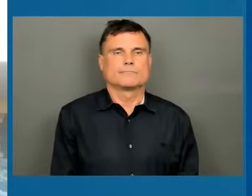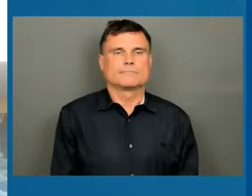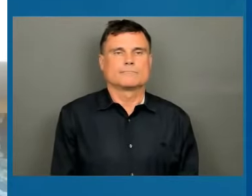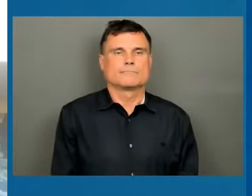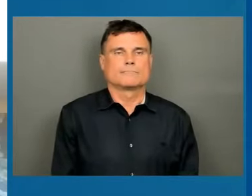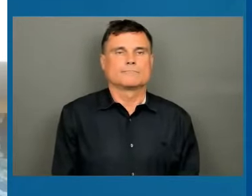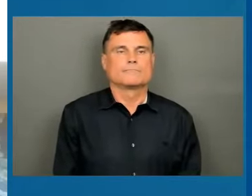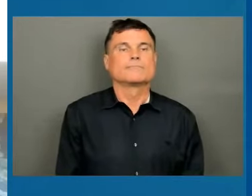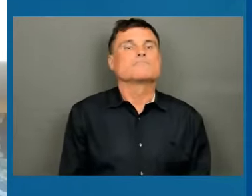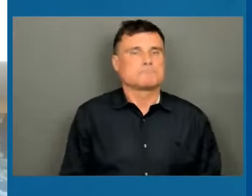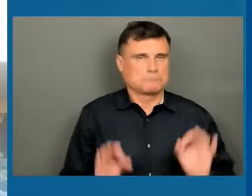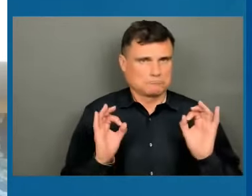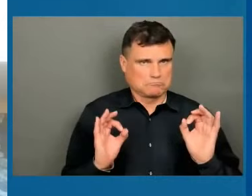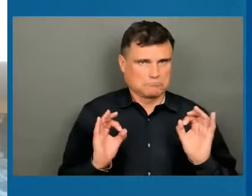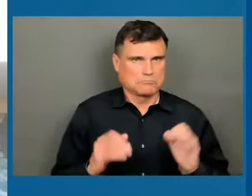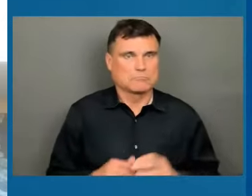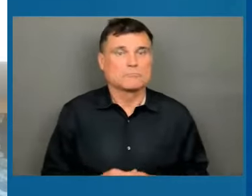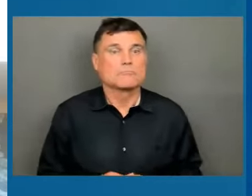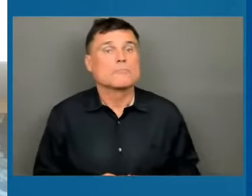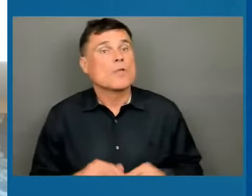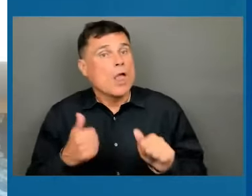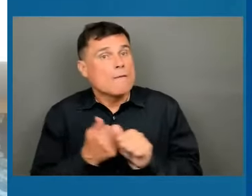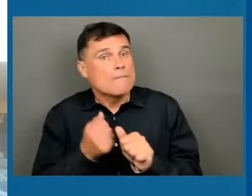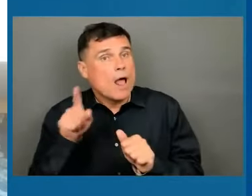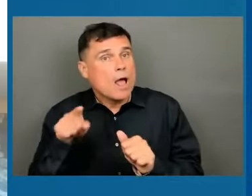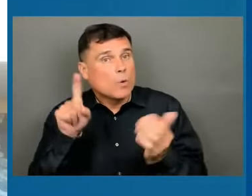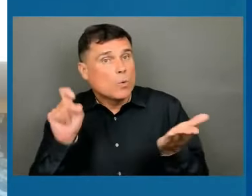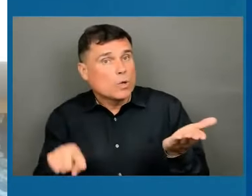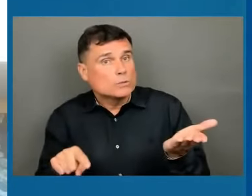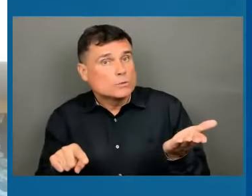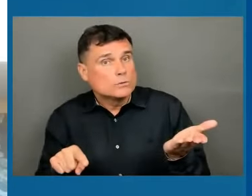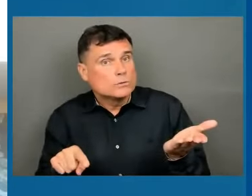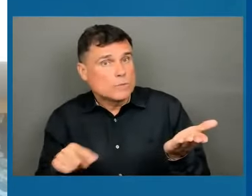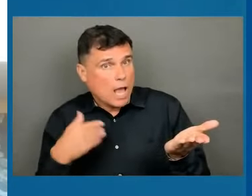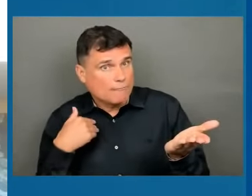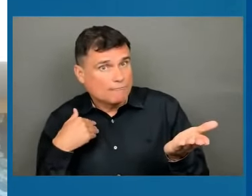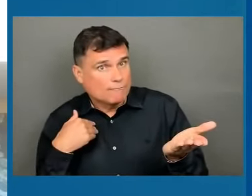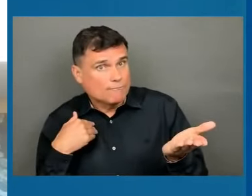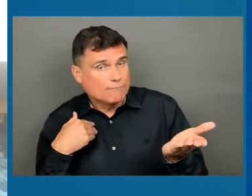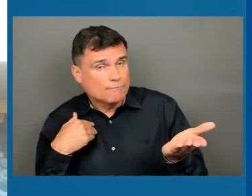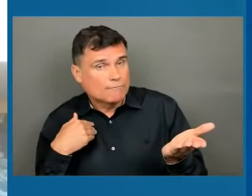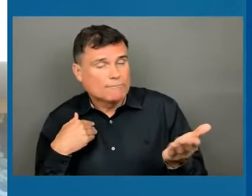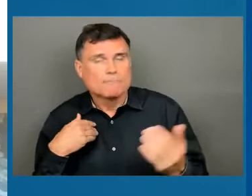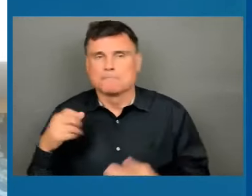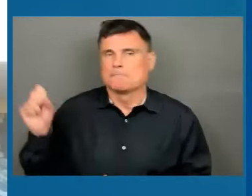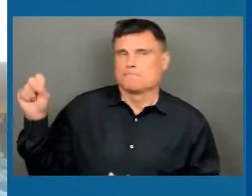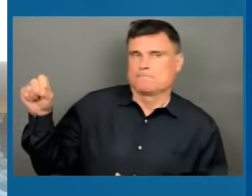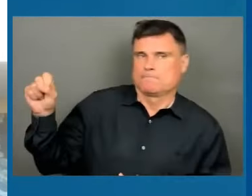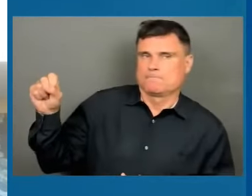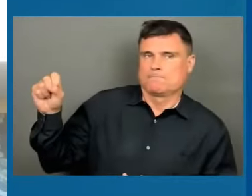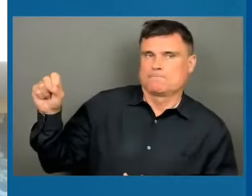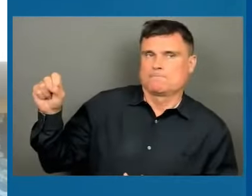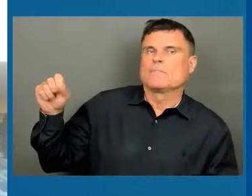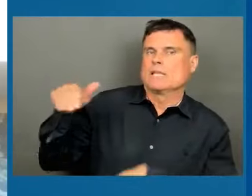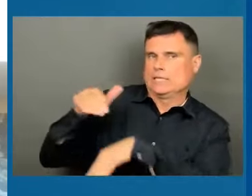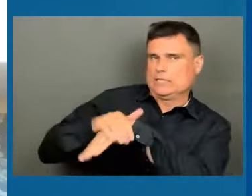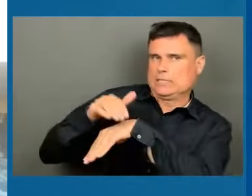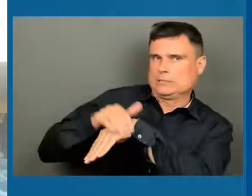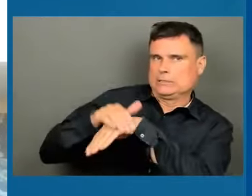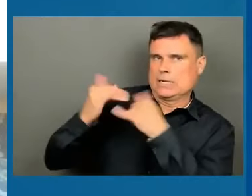Amelia, do you have a follow-up. Yes, I do. I think that